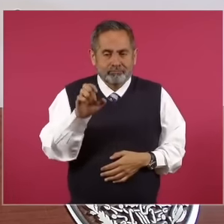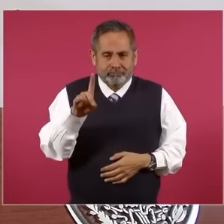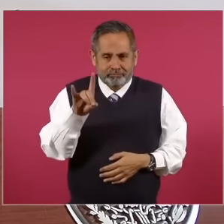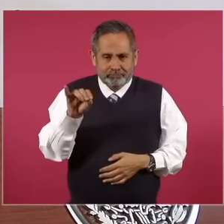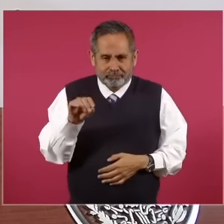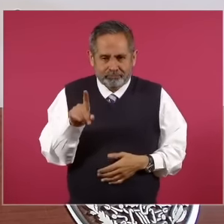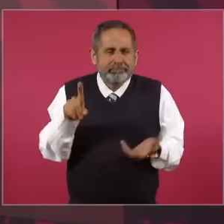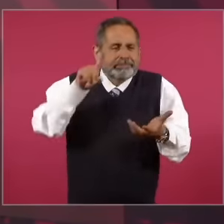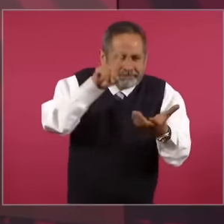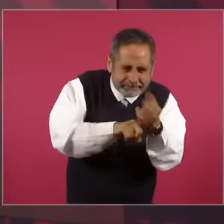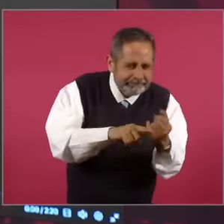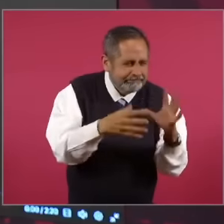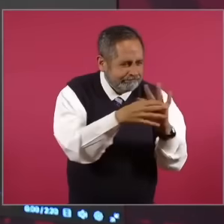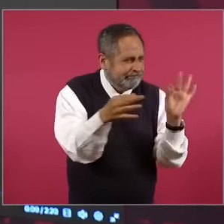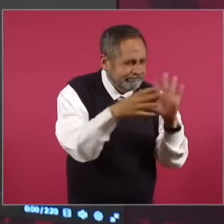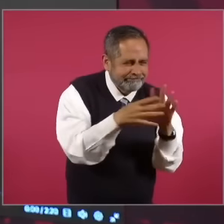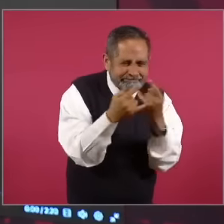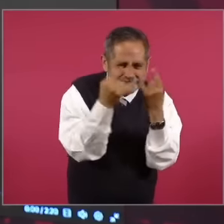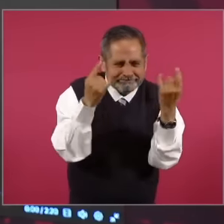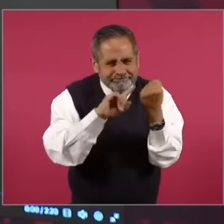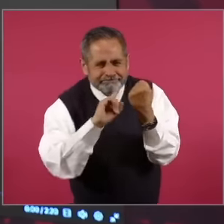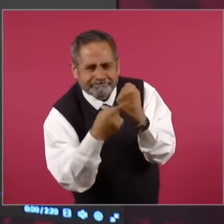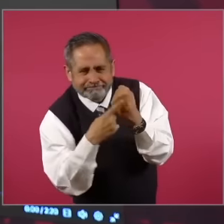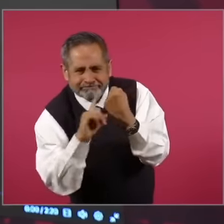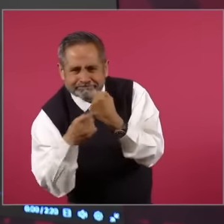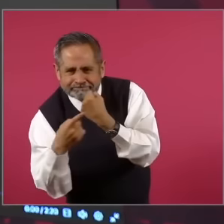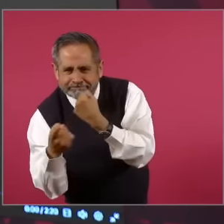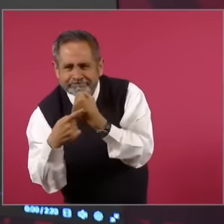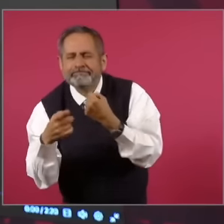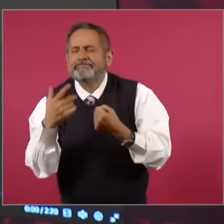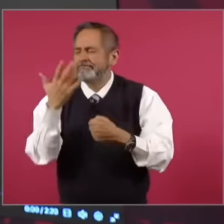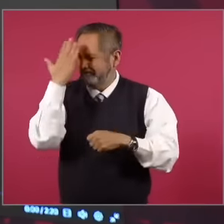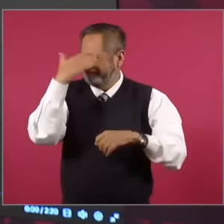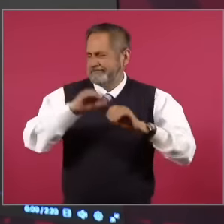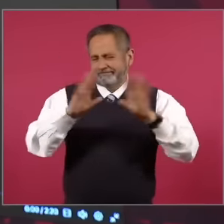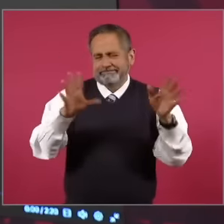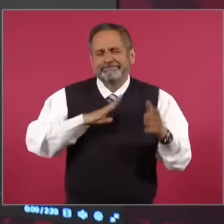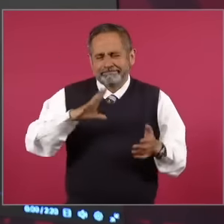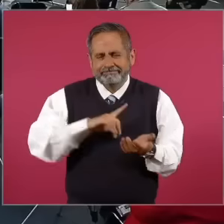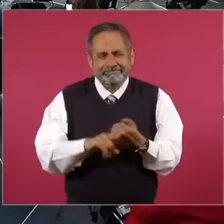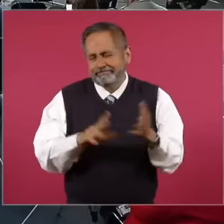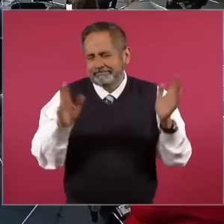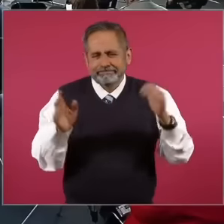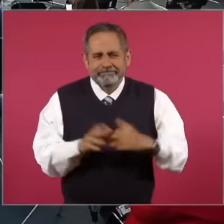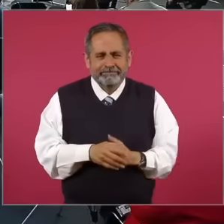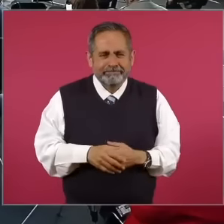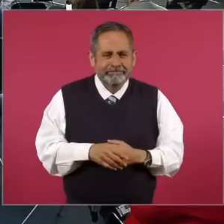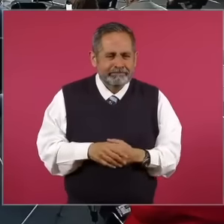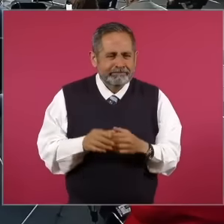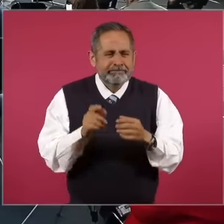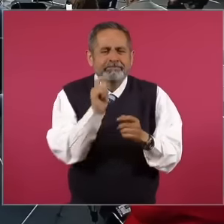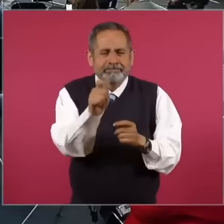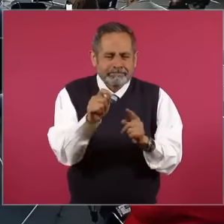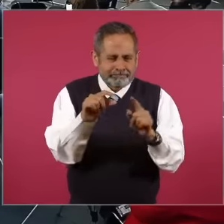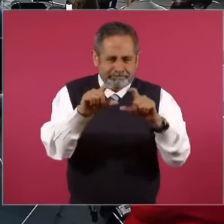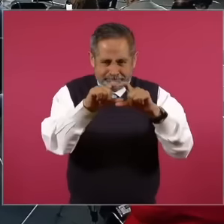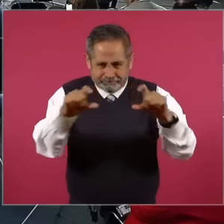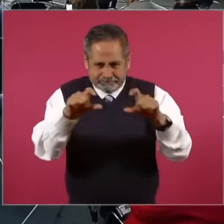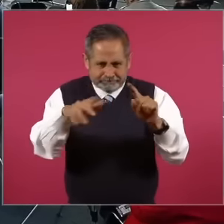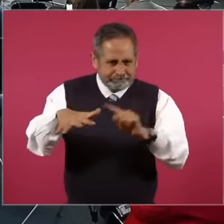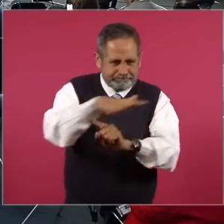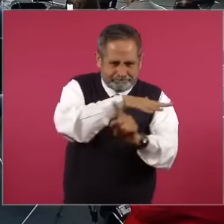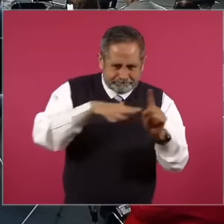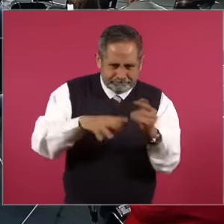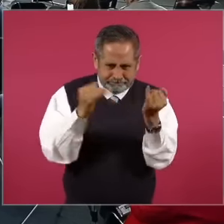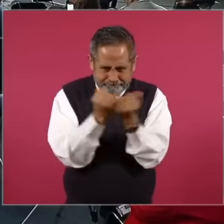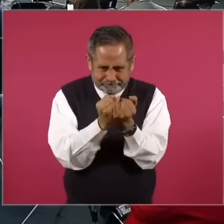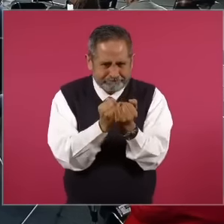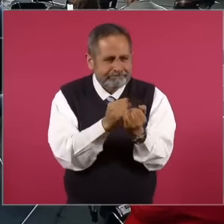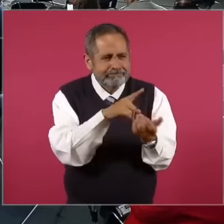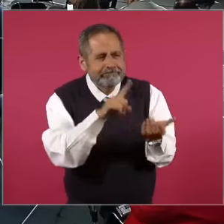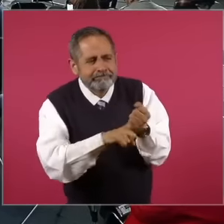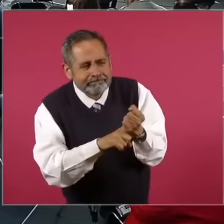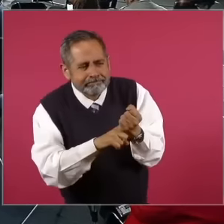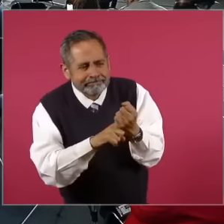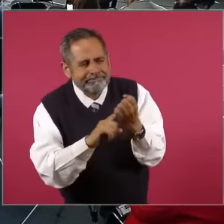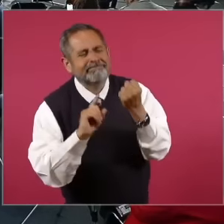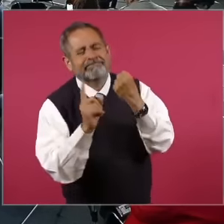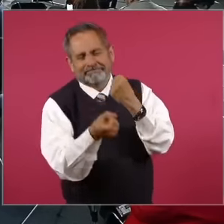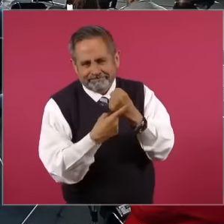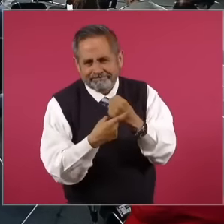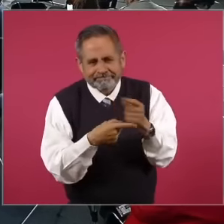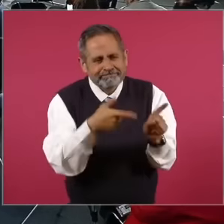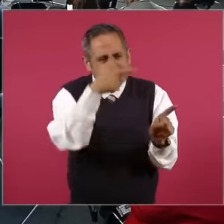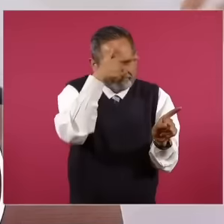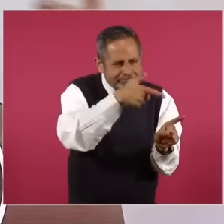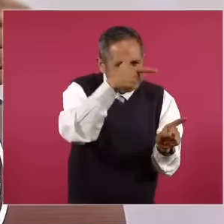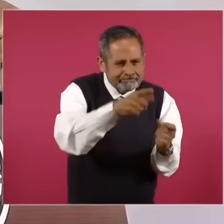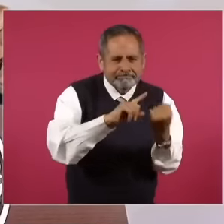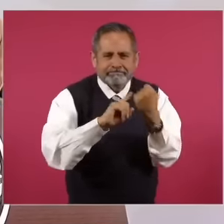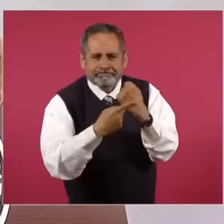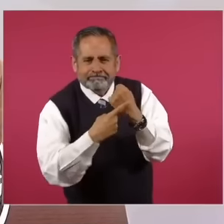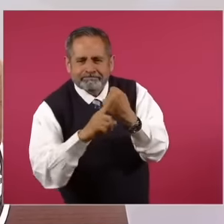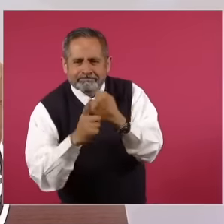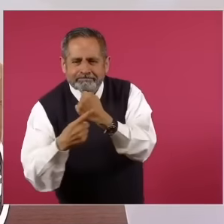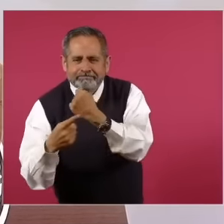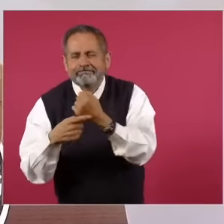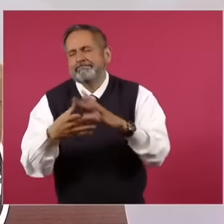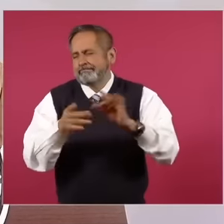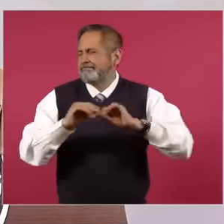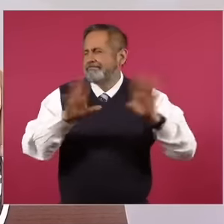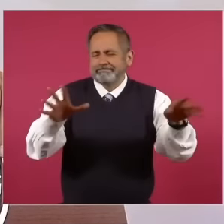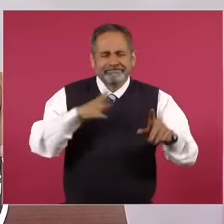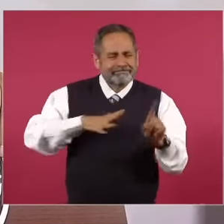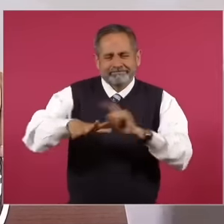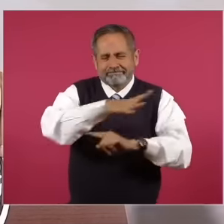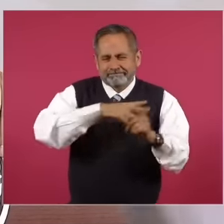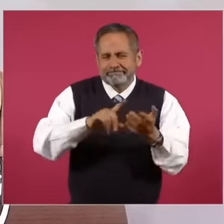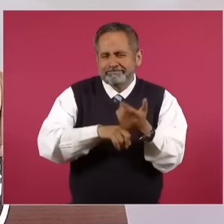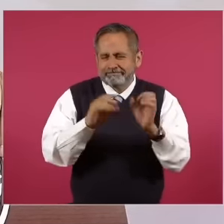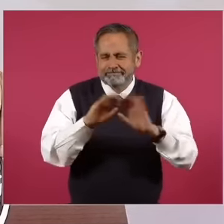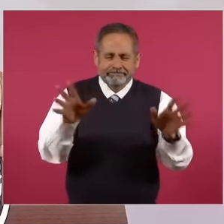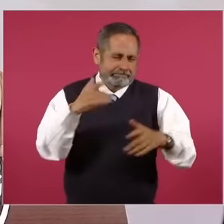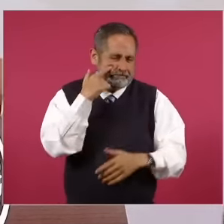explanation just as there is no text without context there is no information not without background This Then